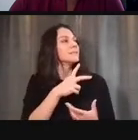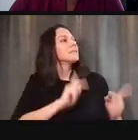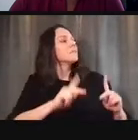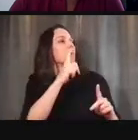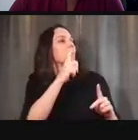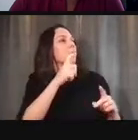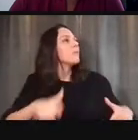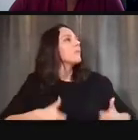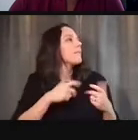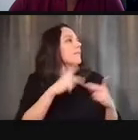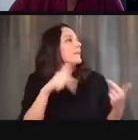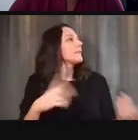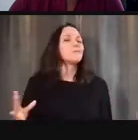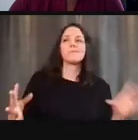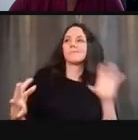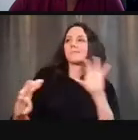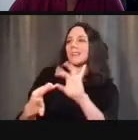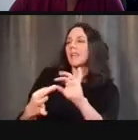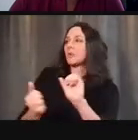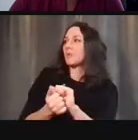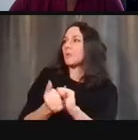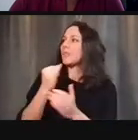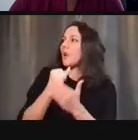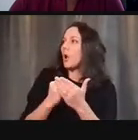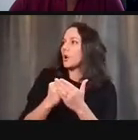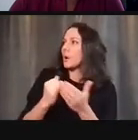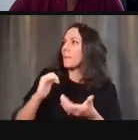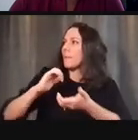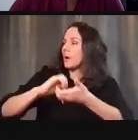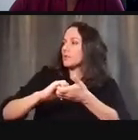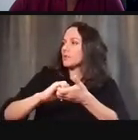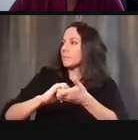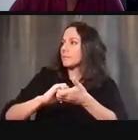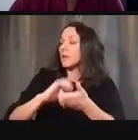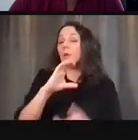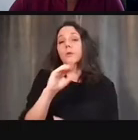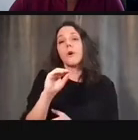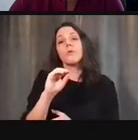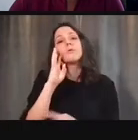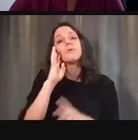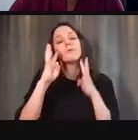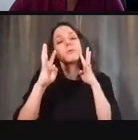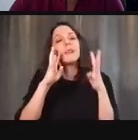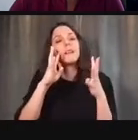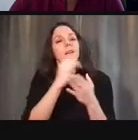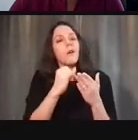And we believe in cocreating art with communities anywhere.